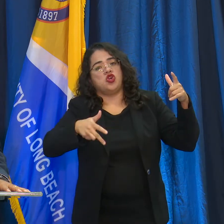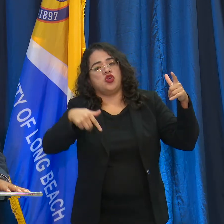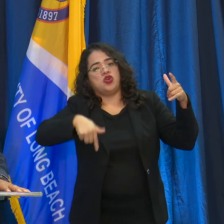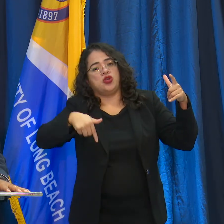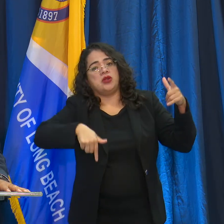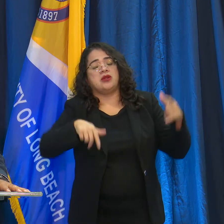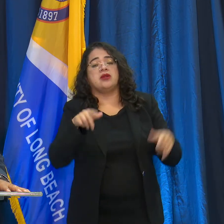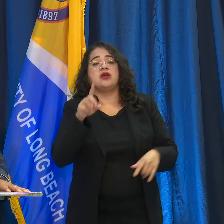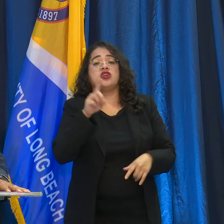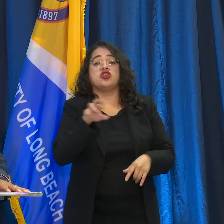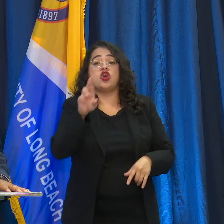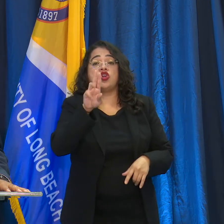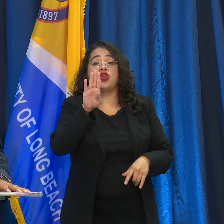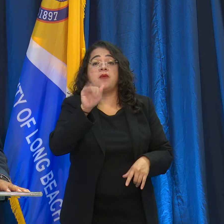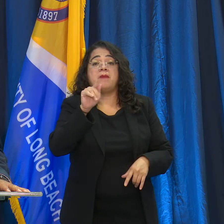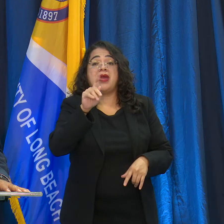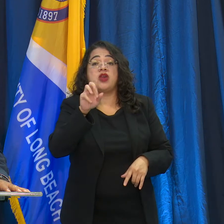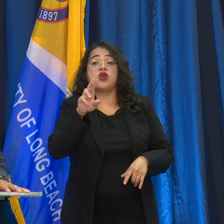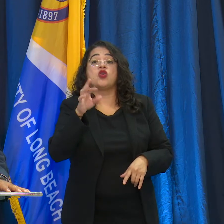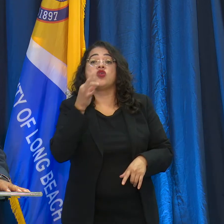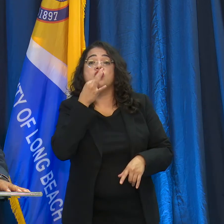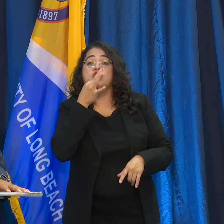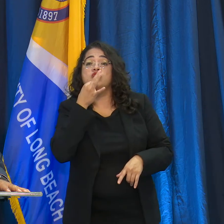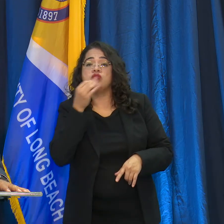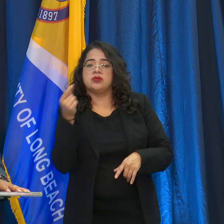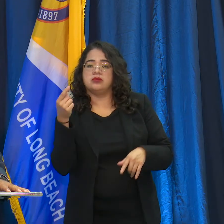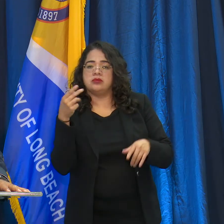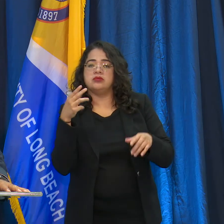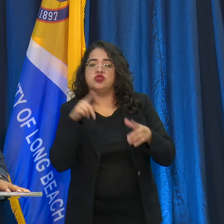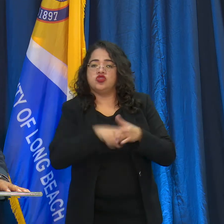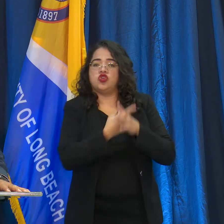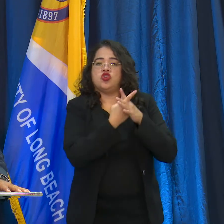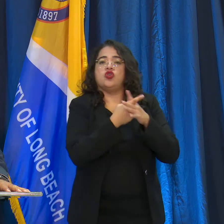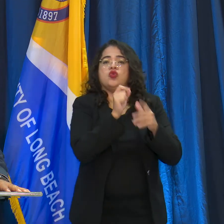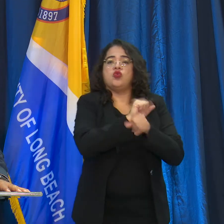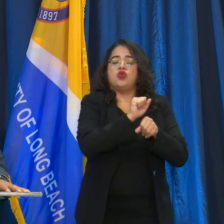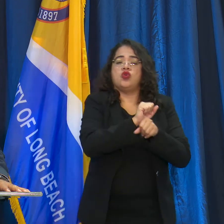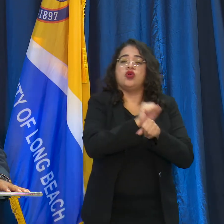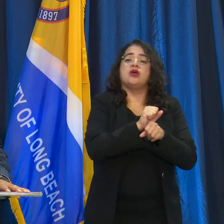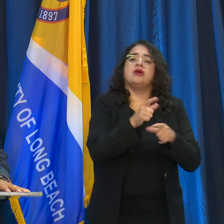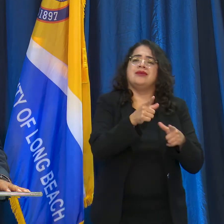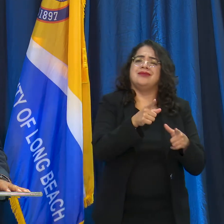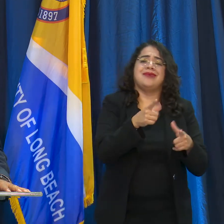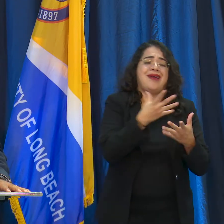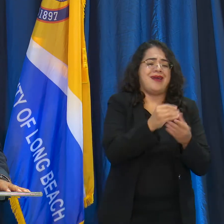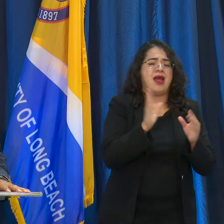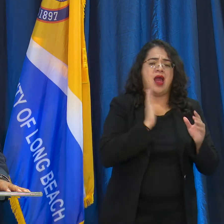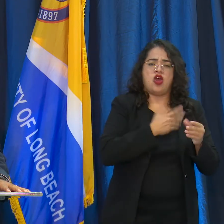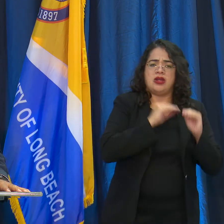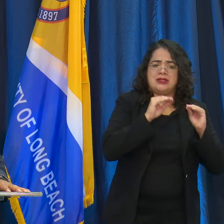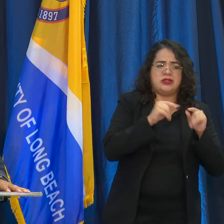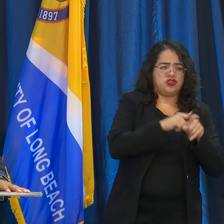and our teachers that are working really hard inside the classroom and doing the work, and so we are committed to helping